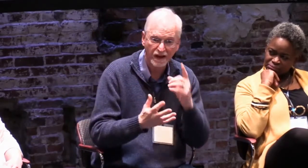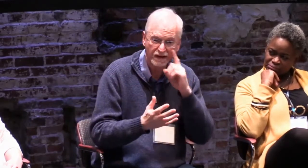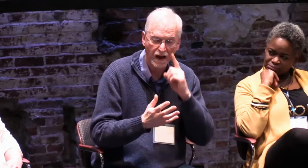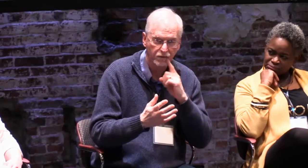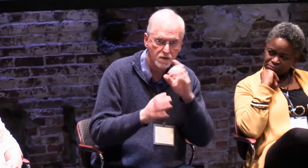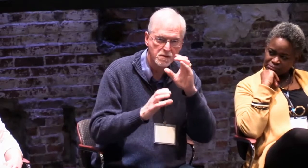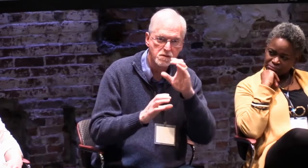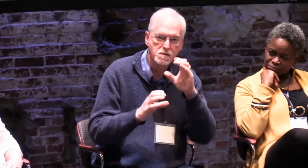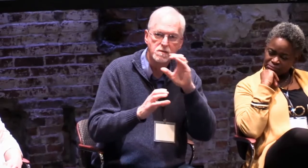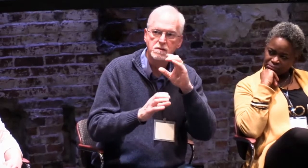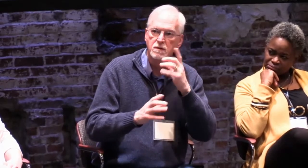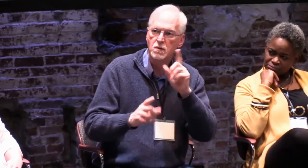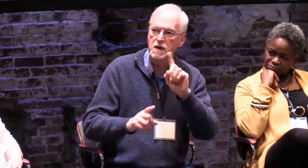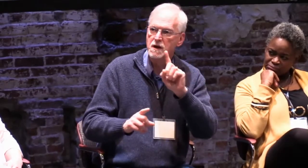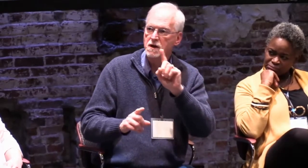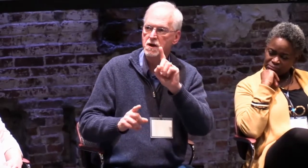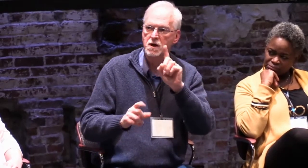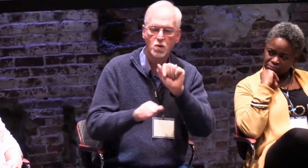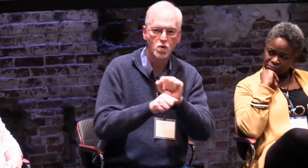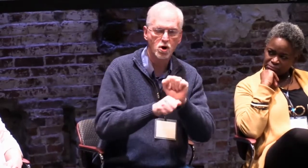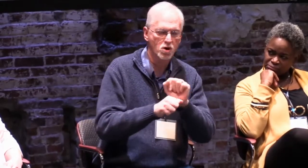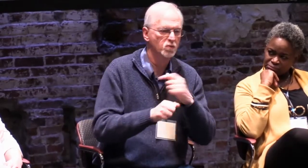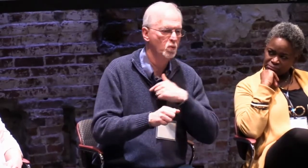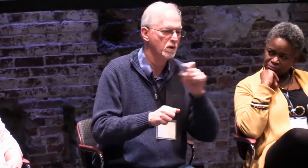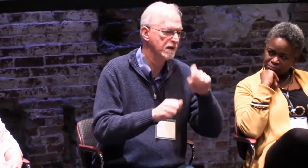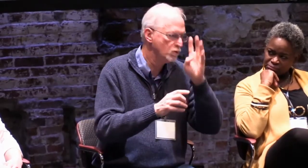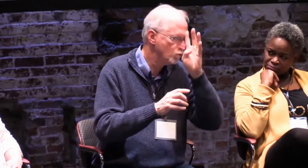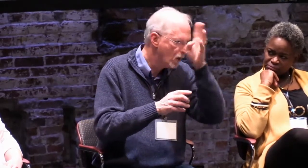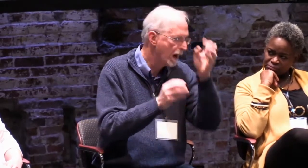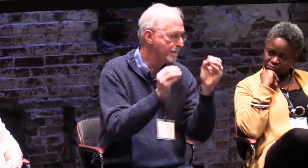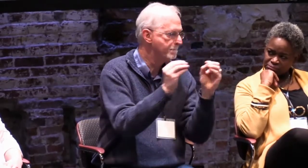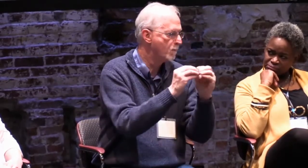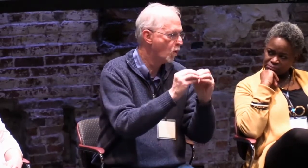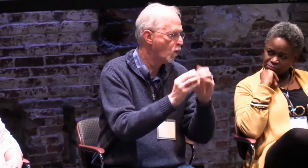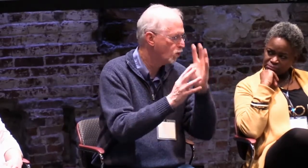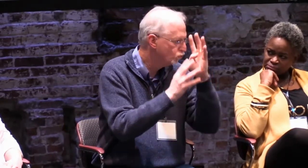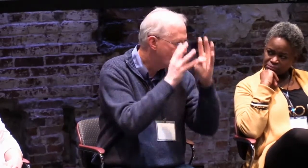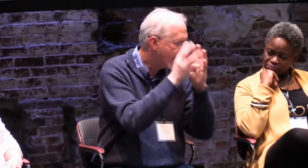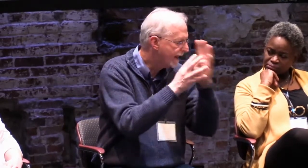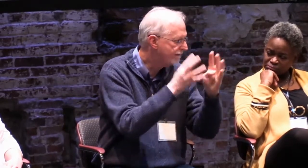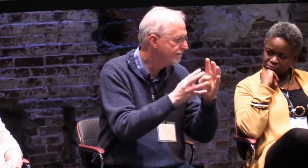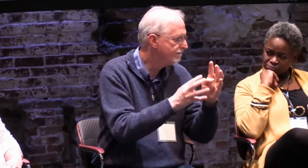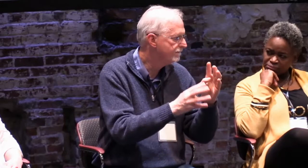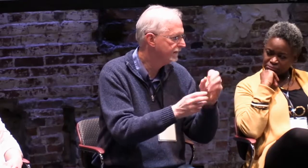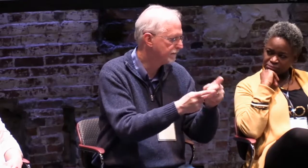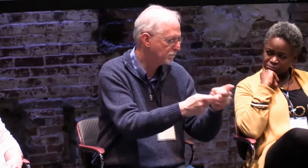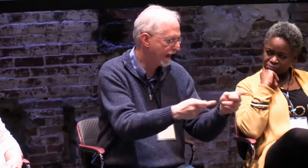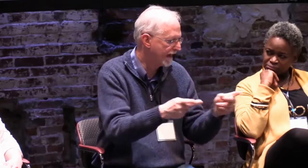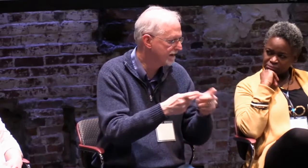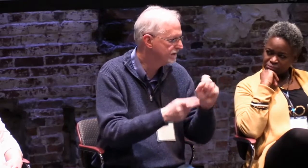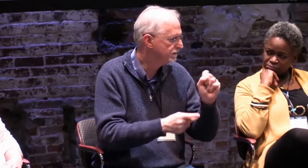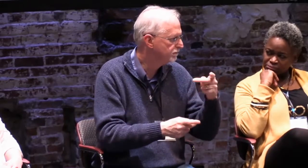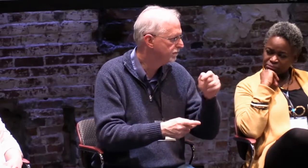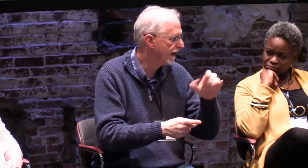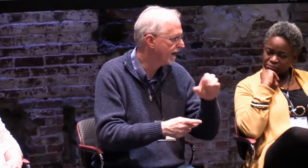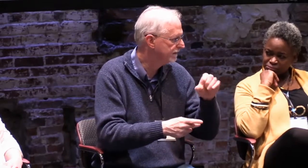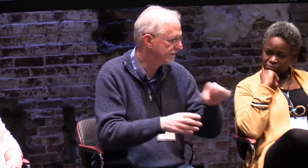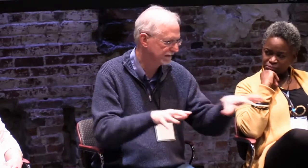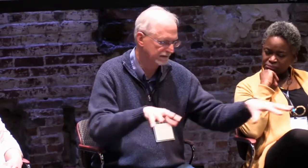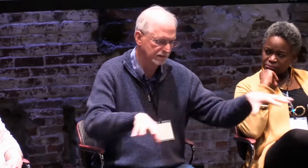the opportunities are there for you. But many filmmakers and people of deafness in the field of artistic have a hard time